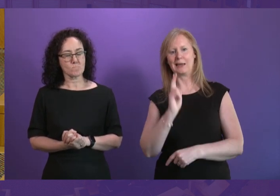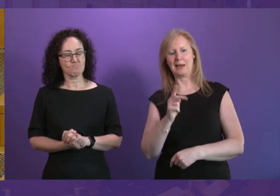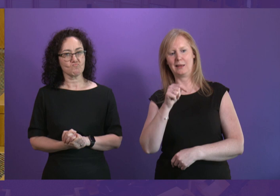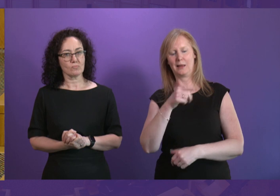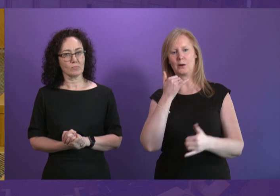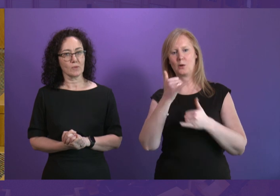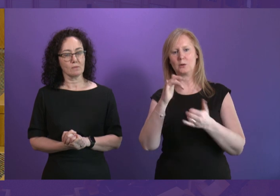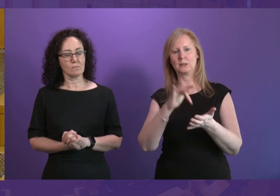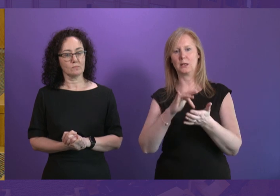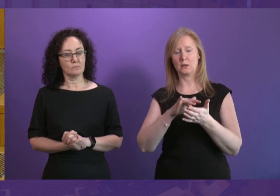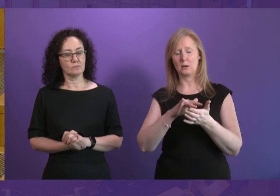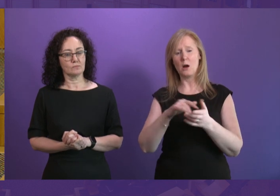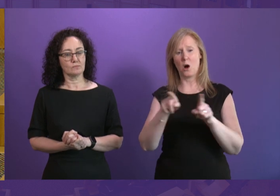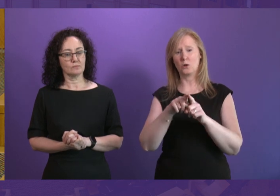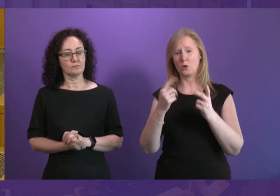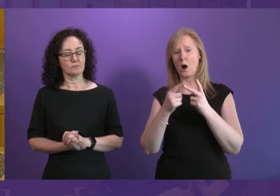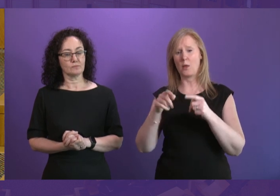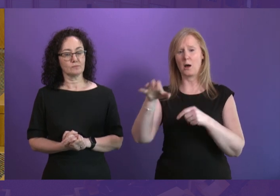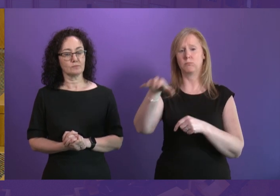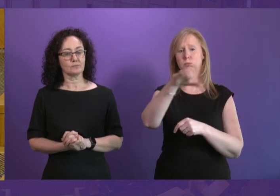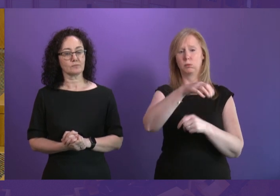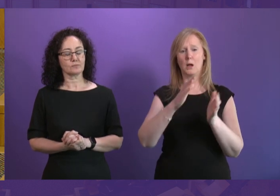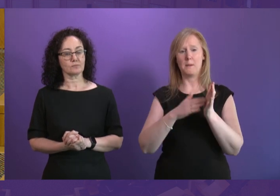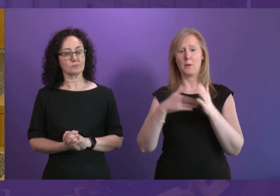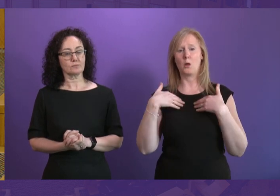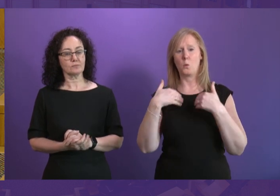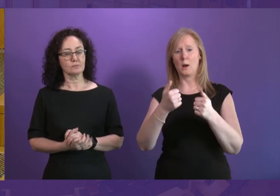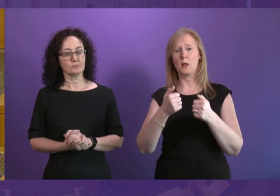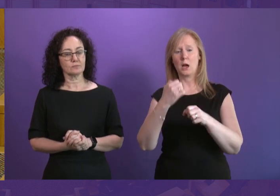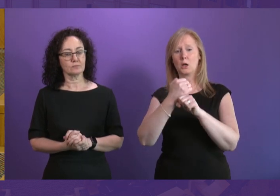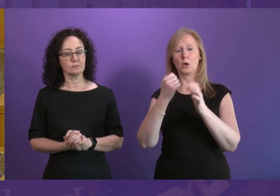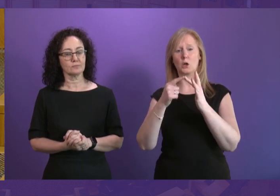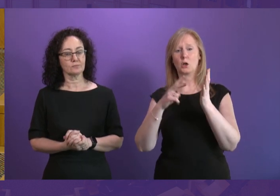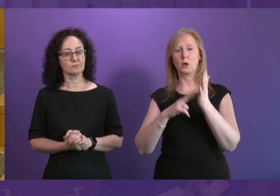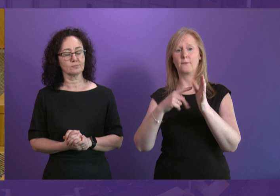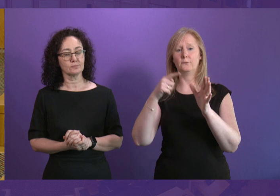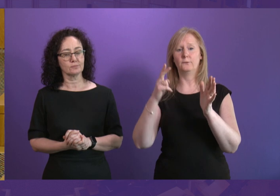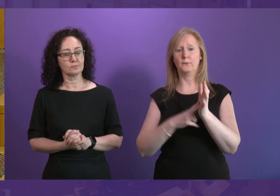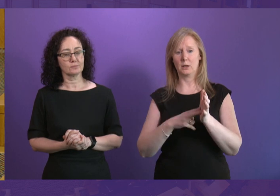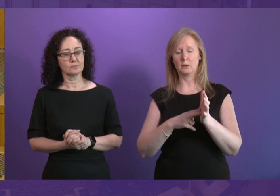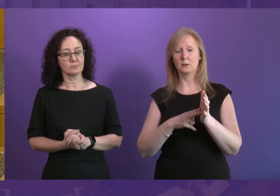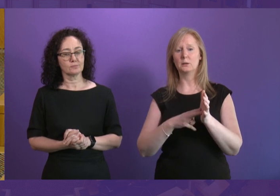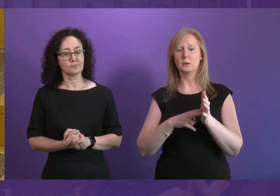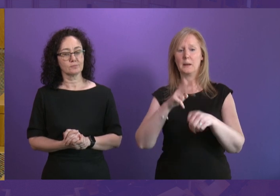as at centres in Motherwell and Govan. Police staff who work night and back shifts are about